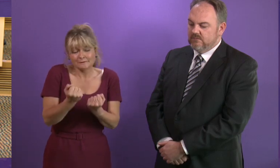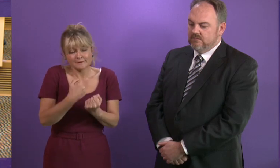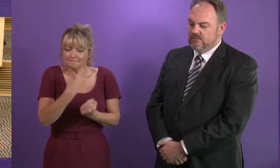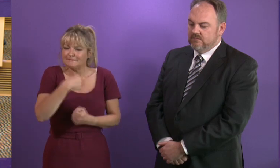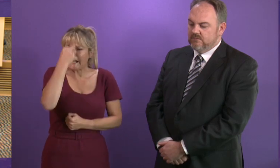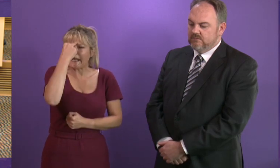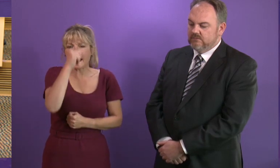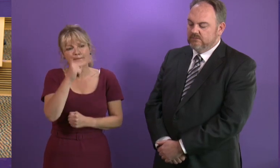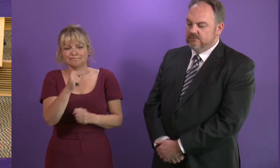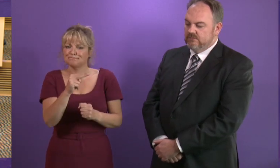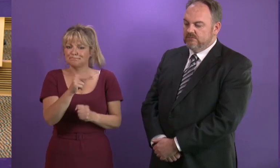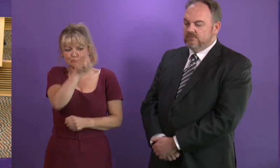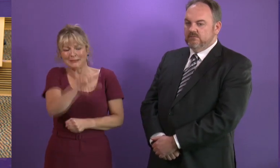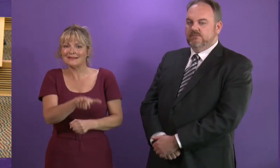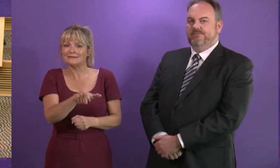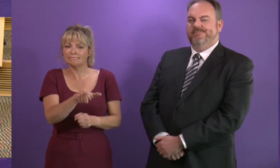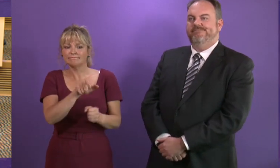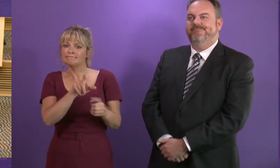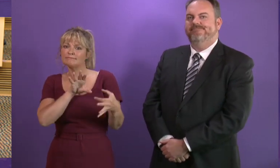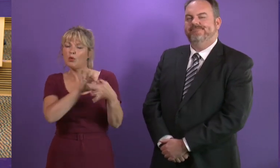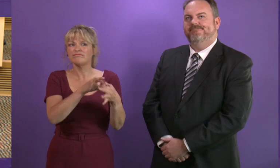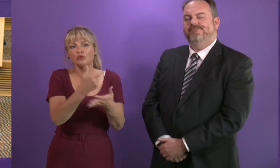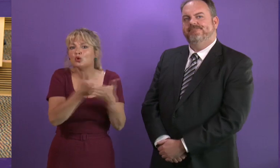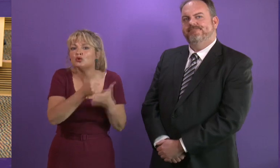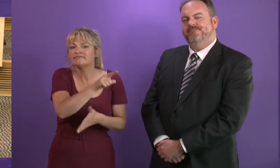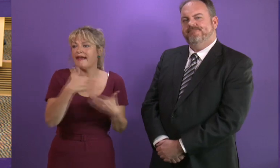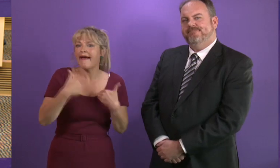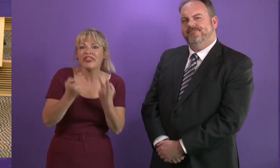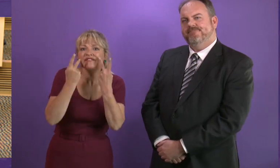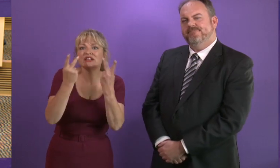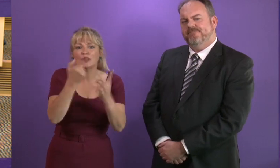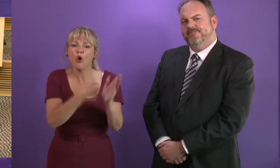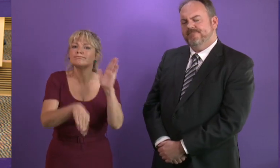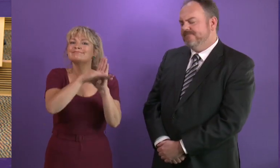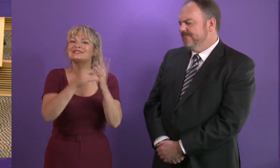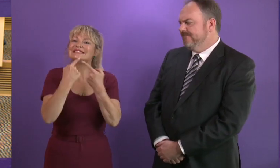who is usually a health visitor or a promoted teacher, and we want that to continue. We